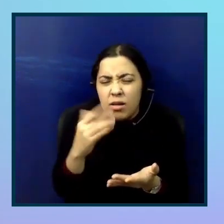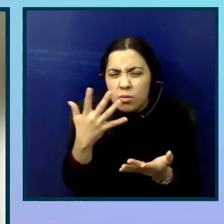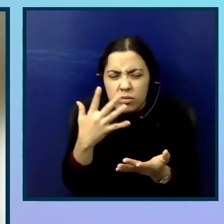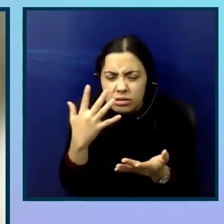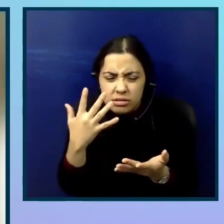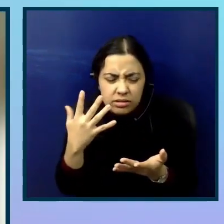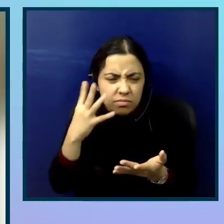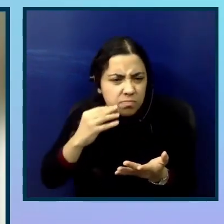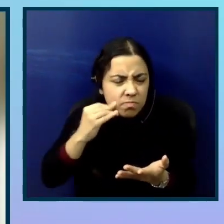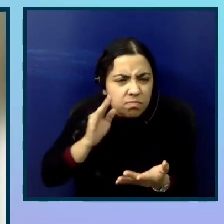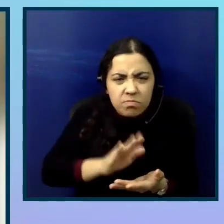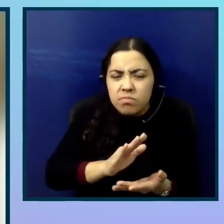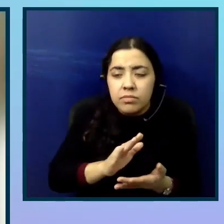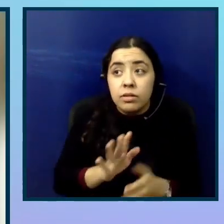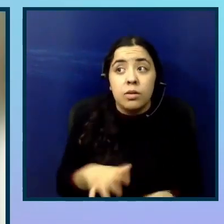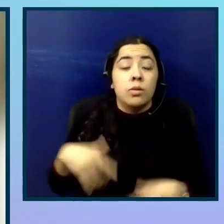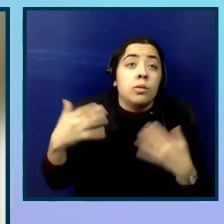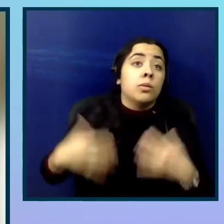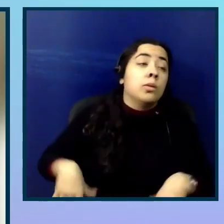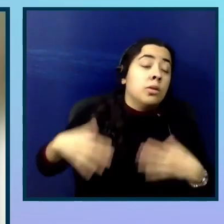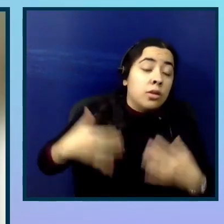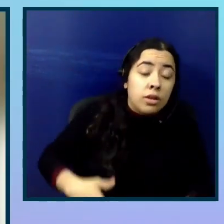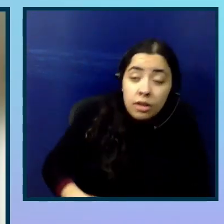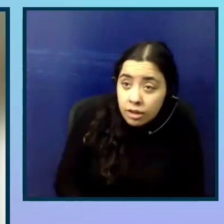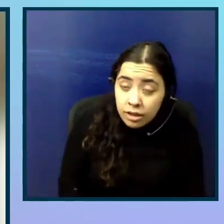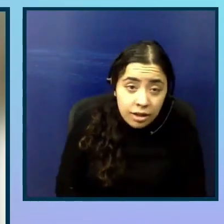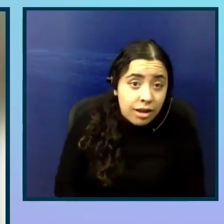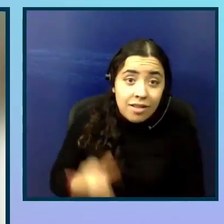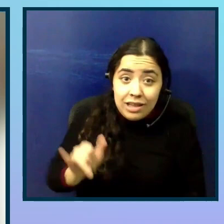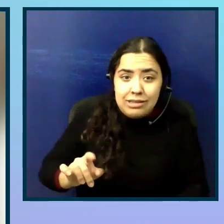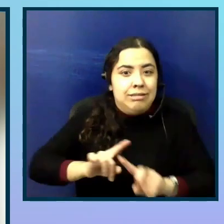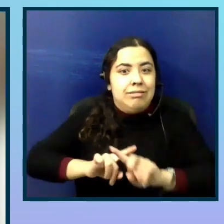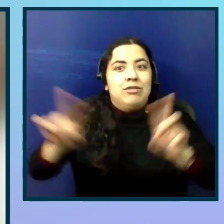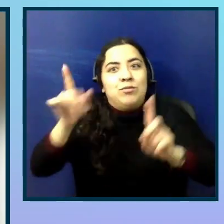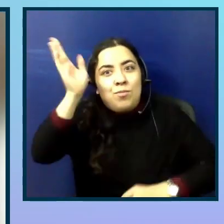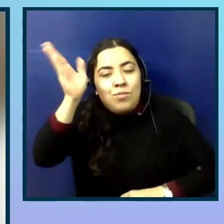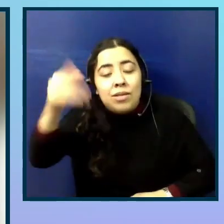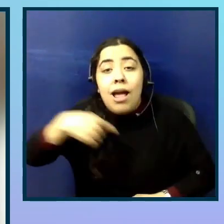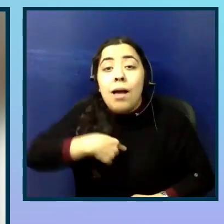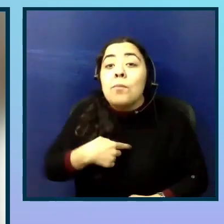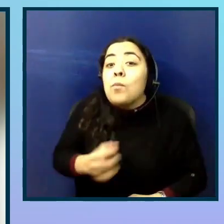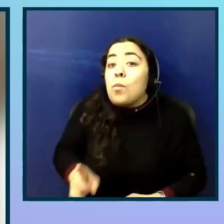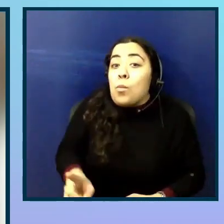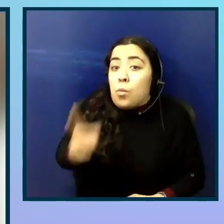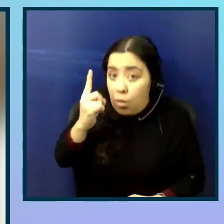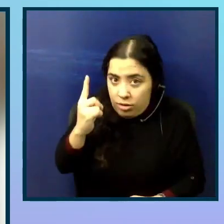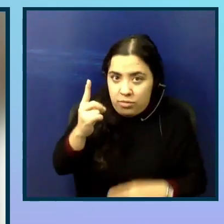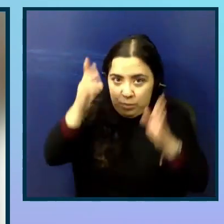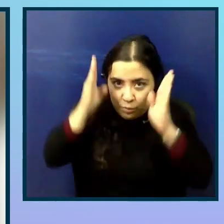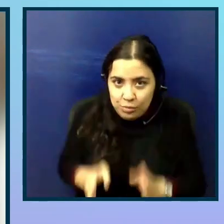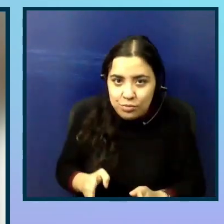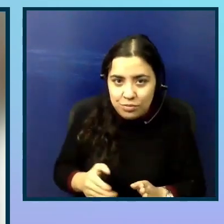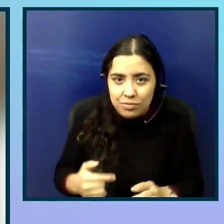Again, I'm one dyslexic person who happens to have ADHD and many other things.